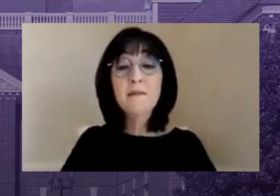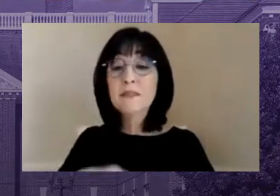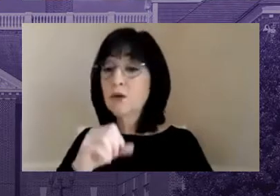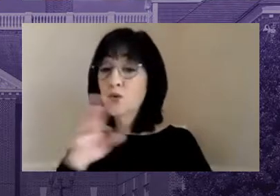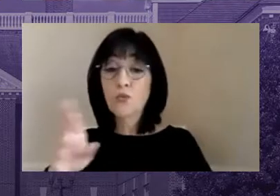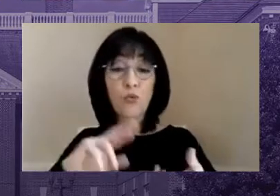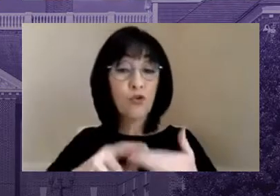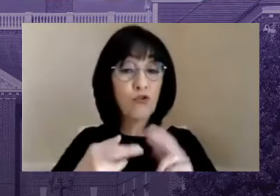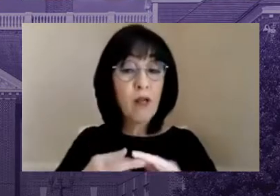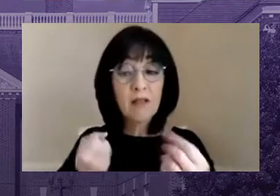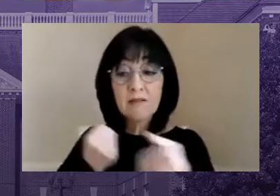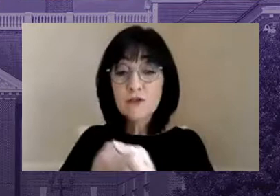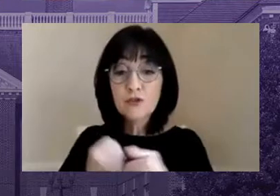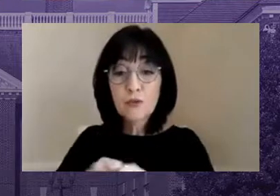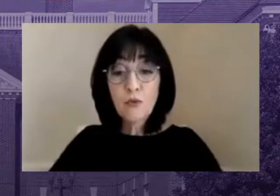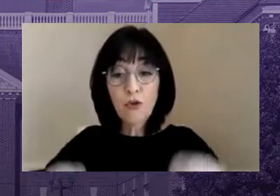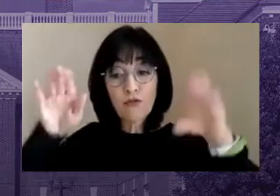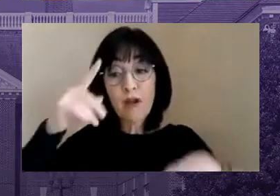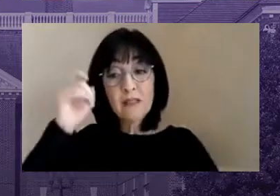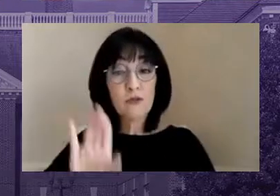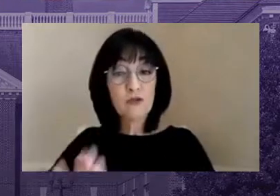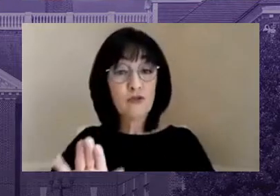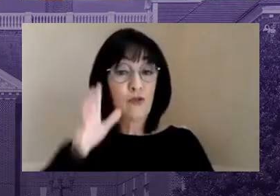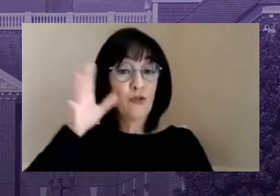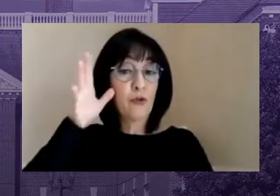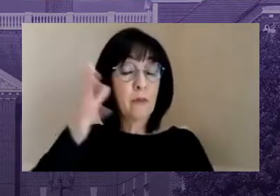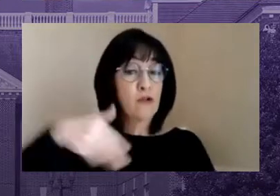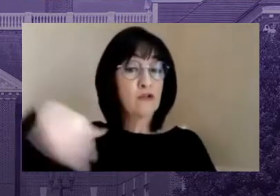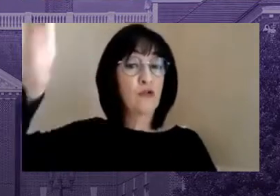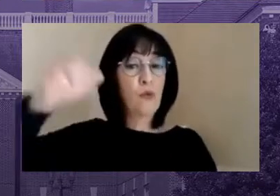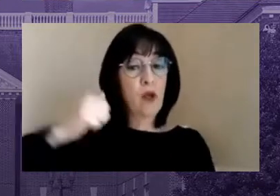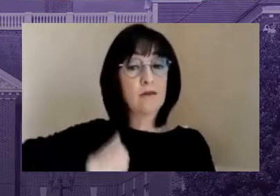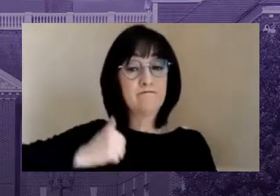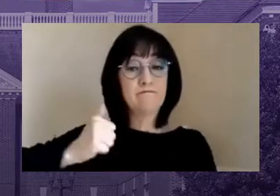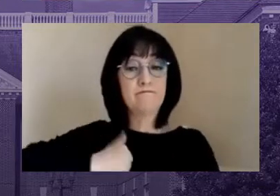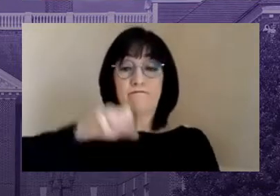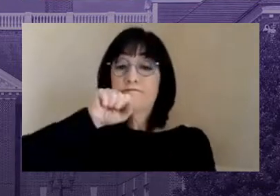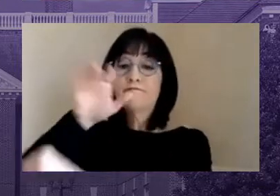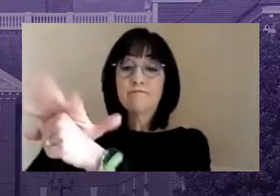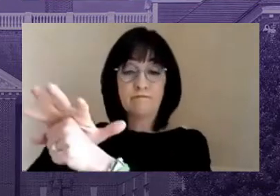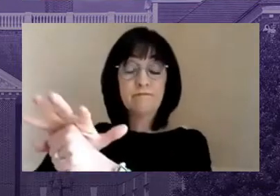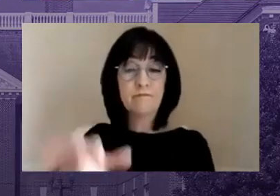bravery and resilience as they continue their studies activities and lives here in Delaware.